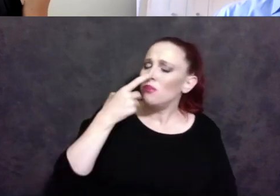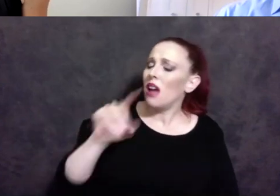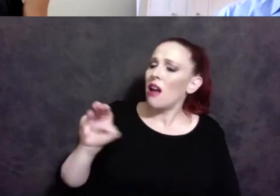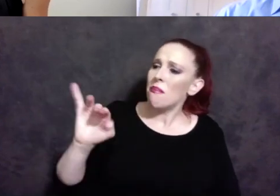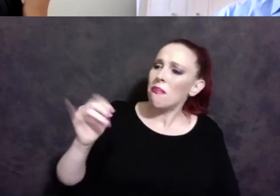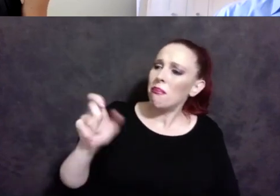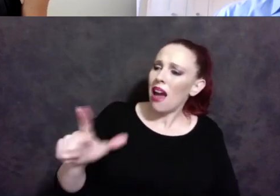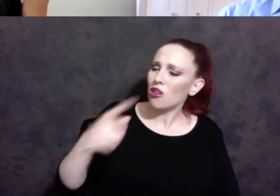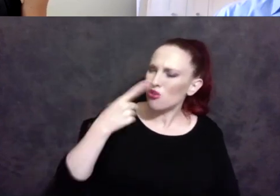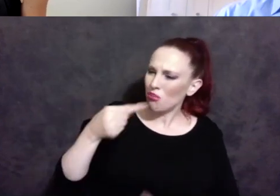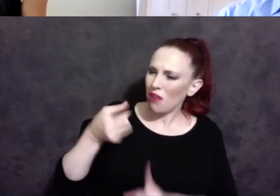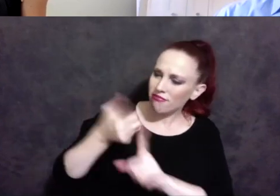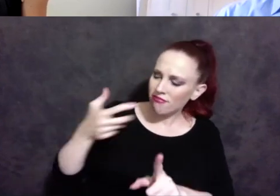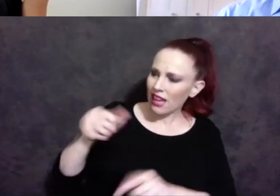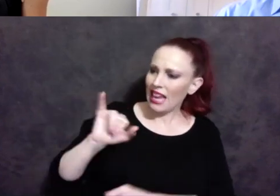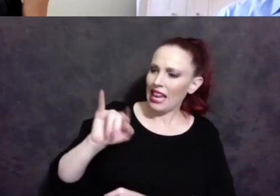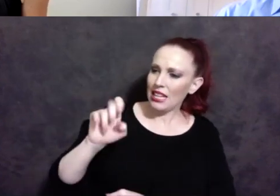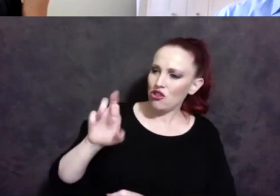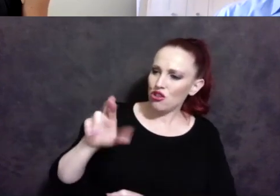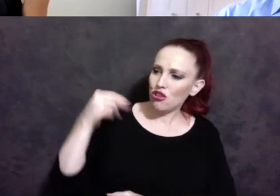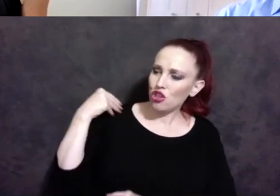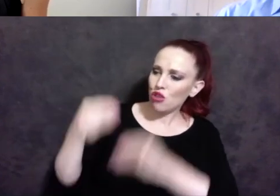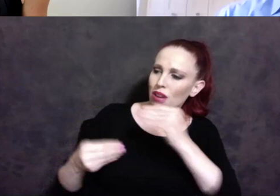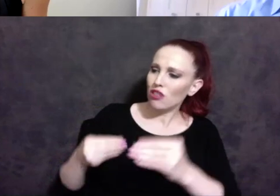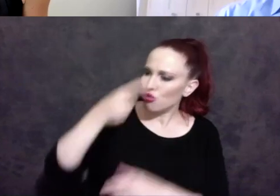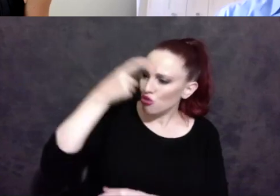intergenerational trauma and why we need to address it?